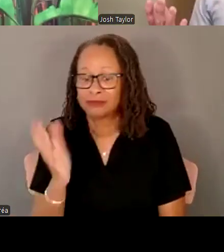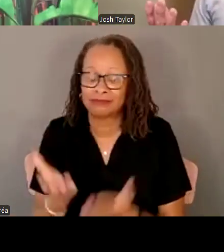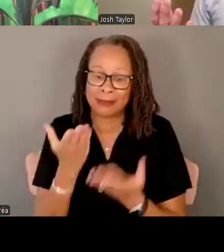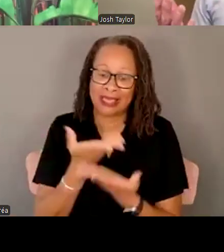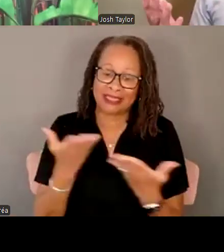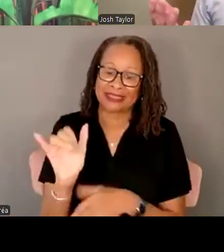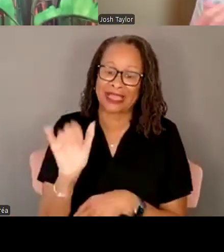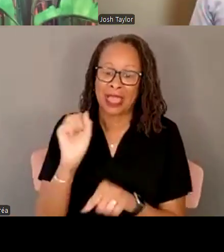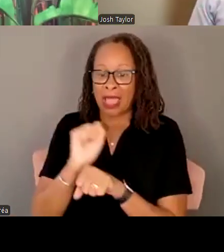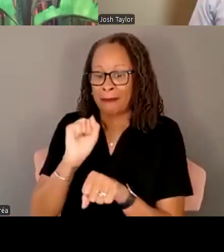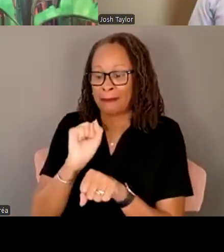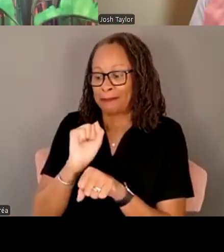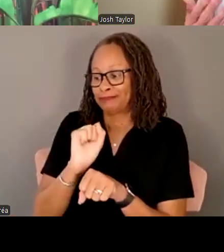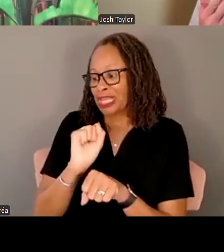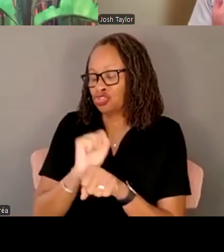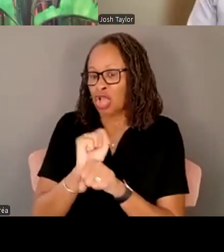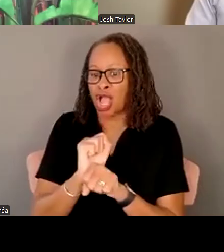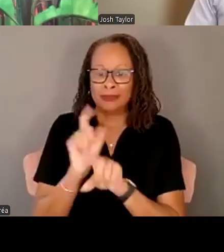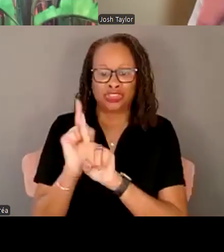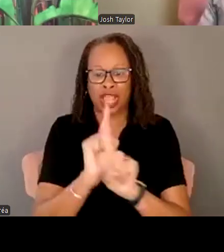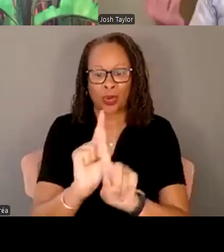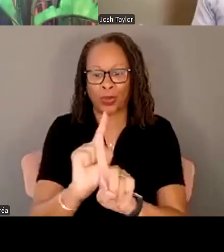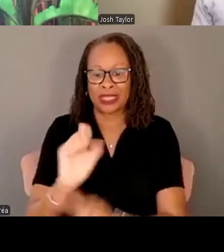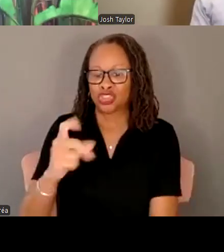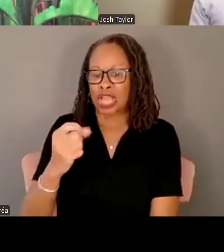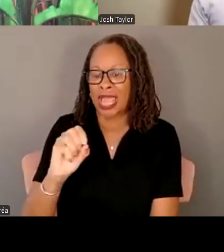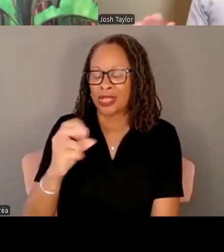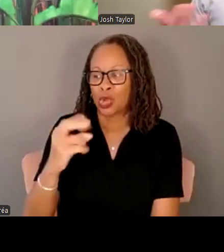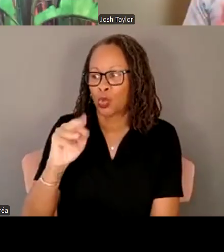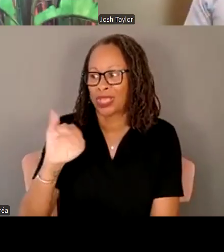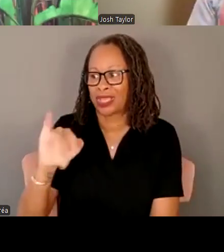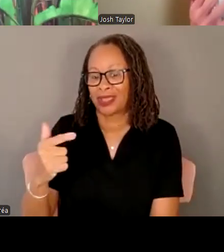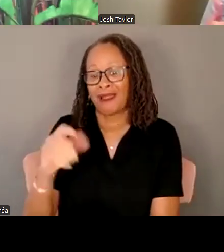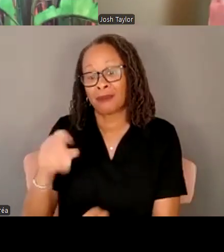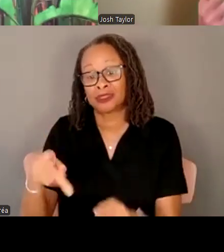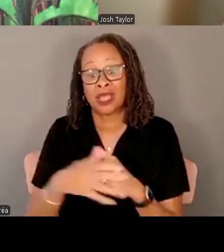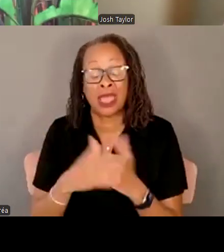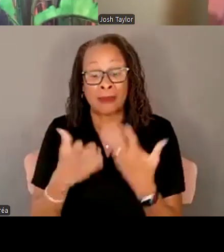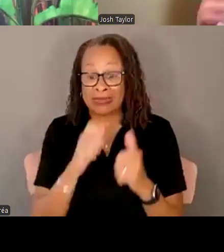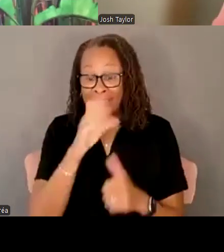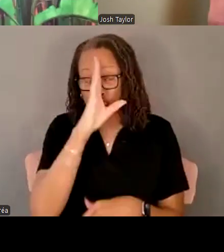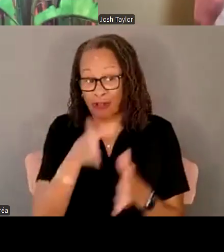job shadowing opportunities, which may not directly lead to employment right away, but may, you know, open minds